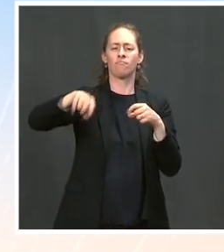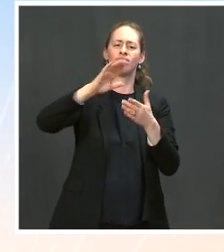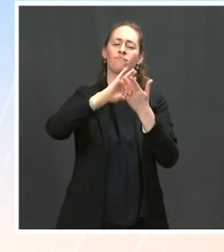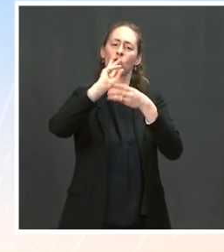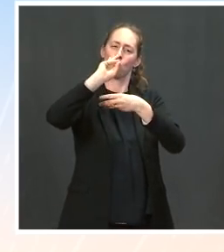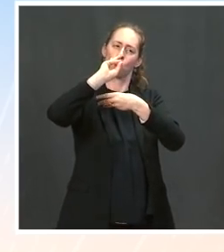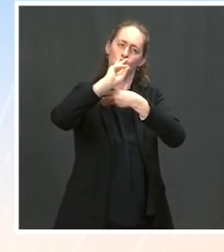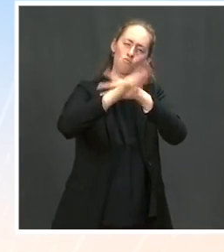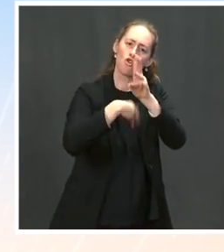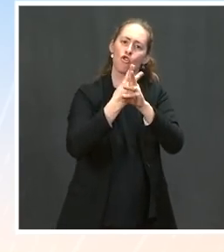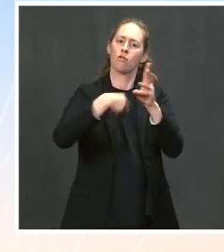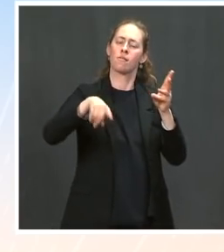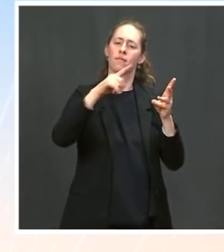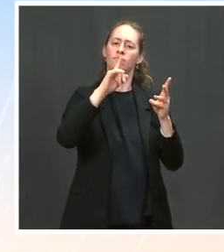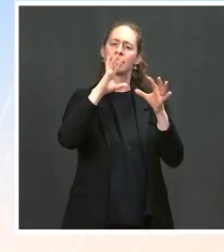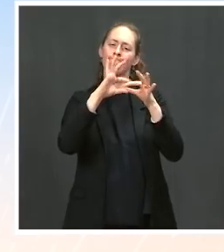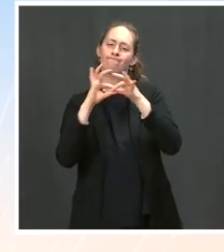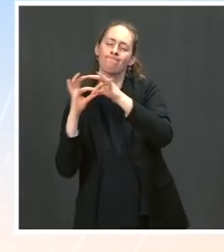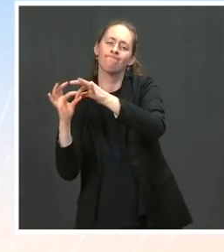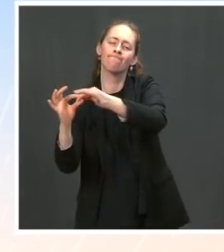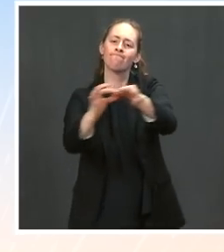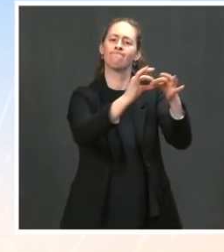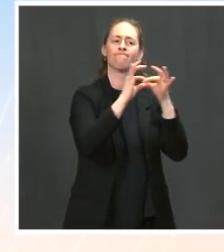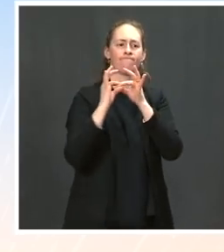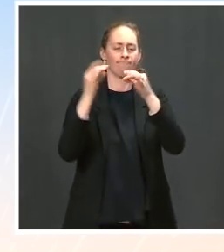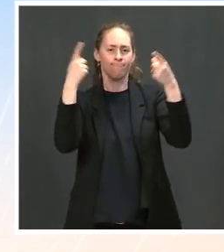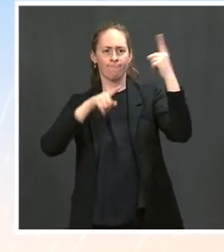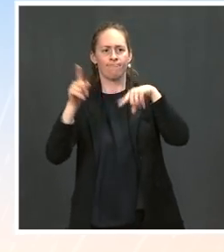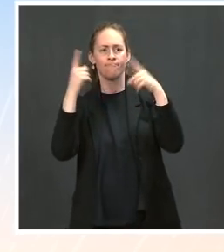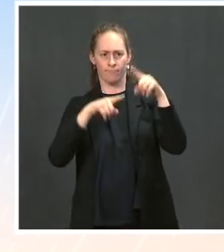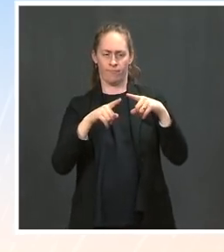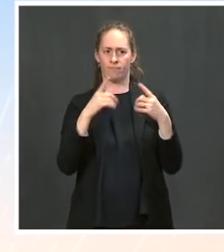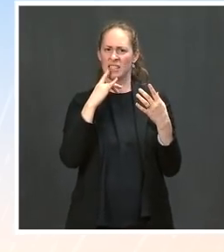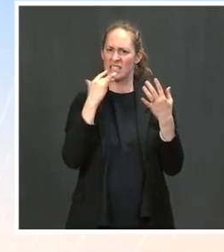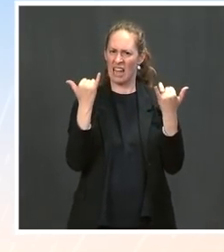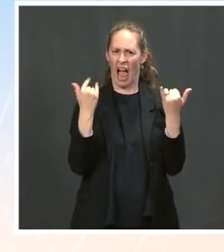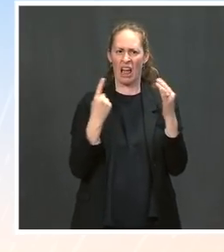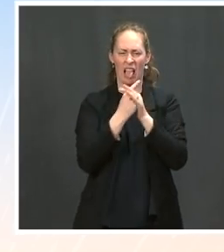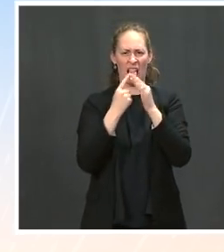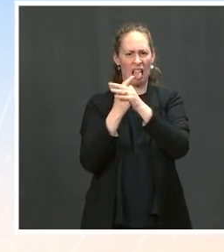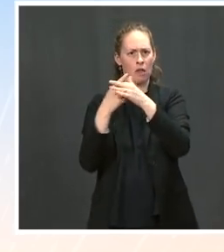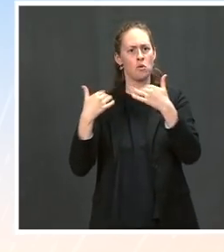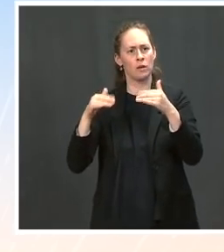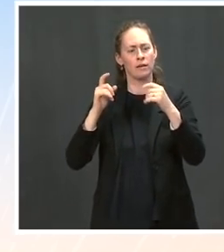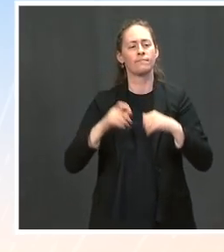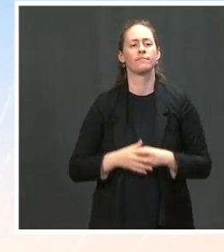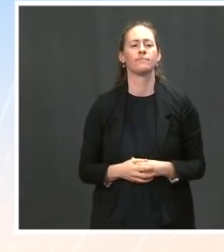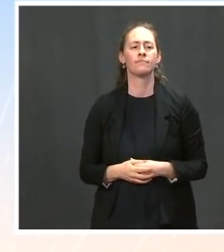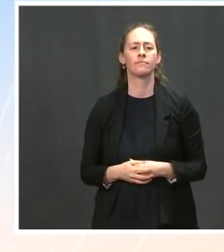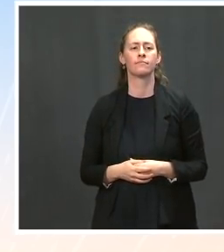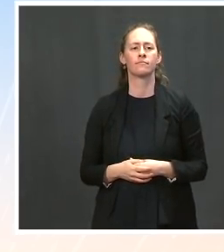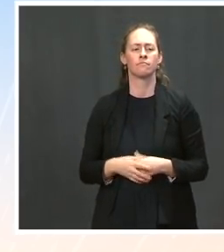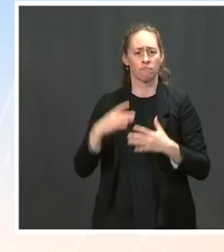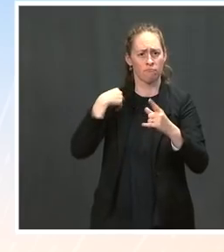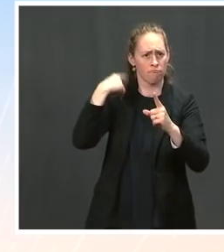as one of the four crises of his presidency. The Press: Was Putin's involvement important given the tensions between the two nations right now?